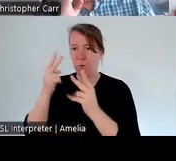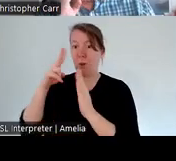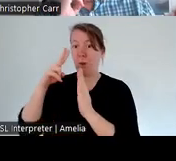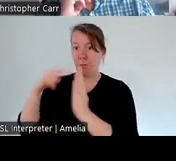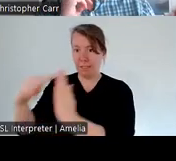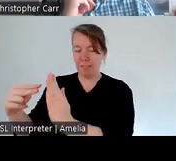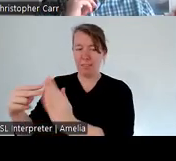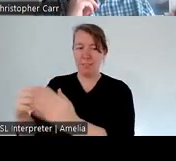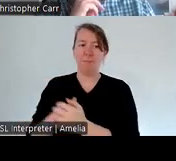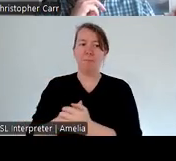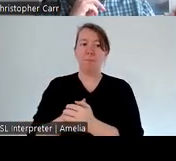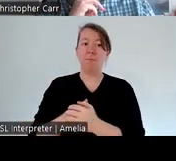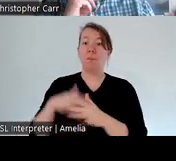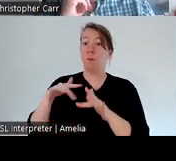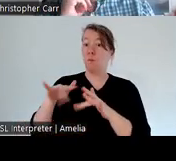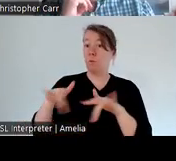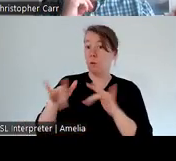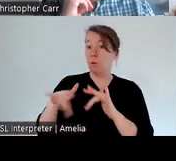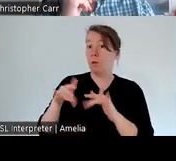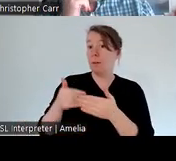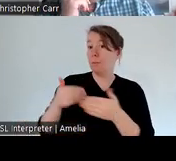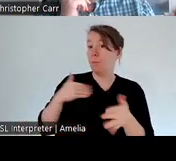If this is an audio book you'd have that information there. And then most importantly,